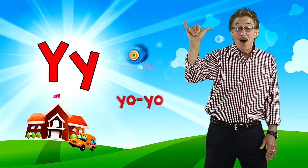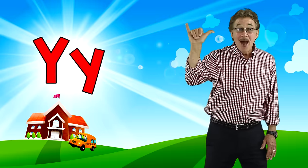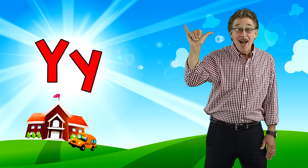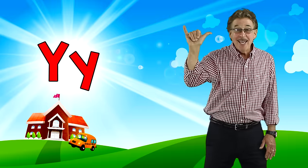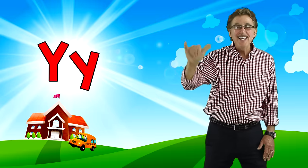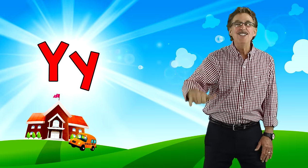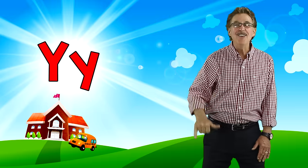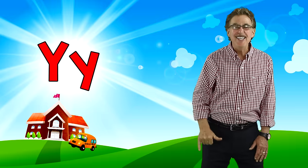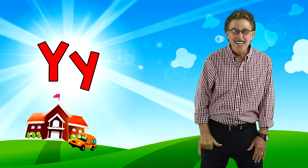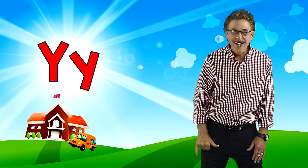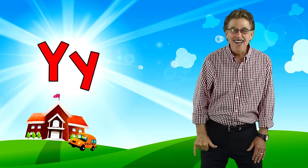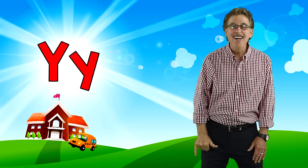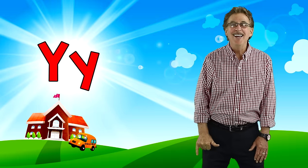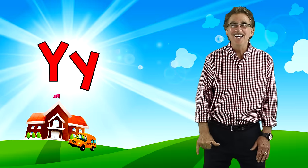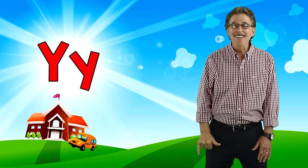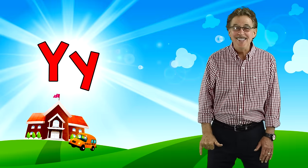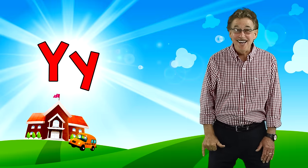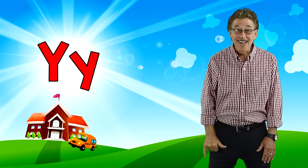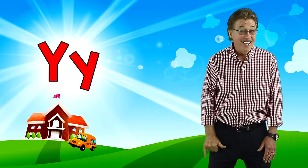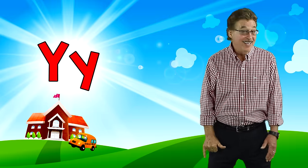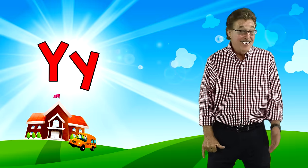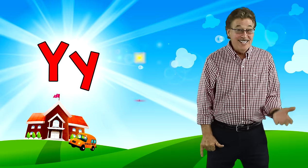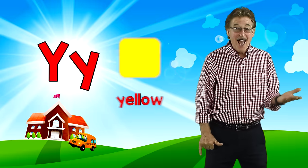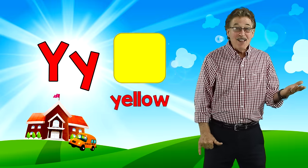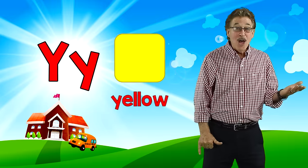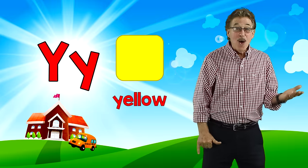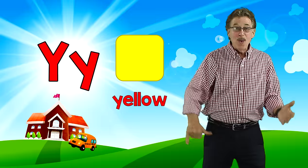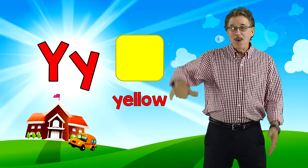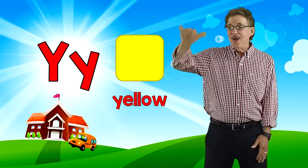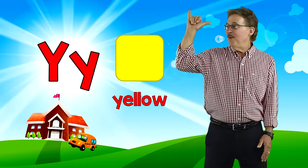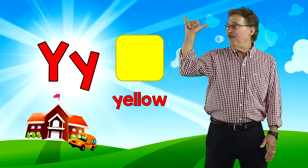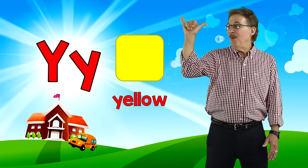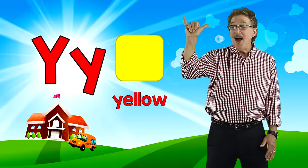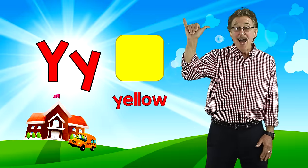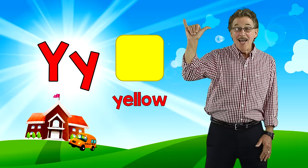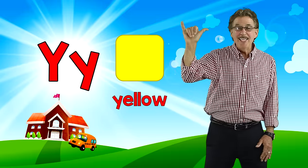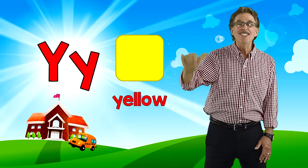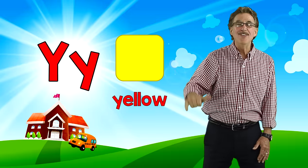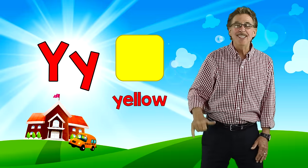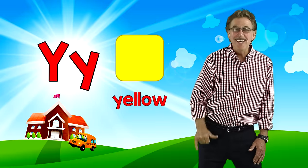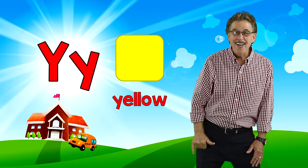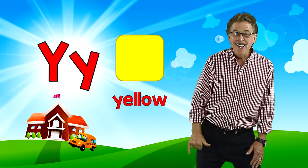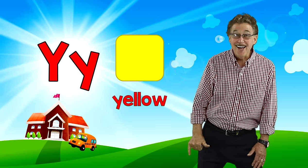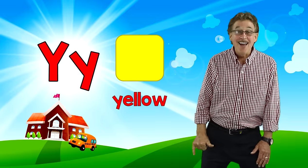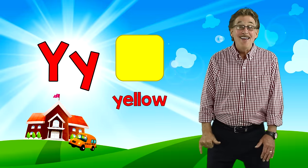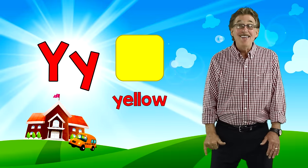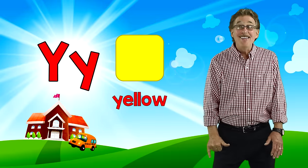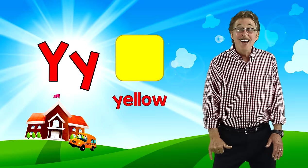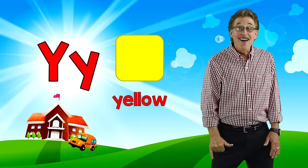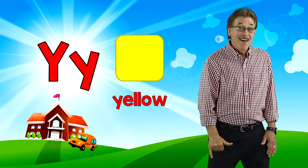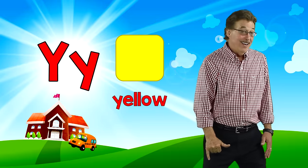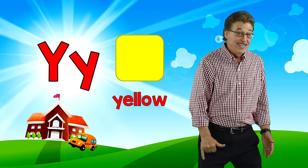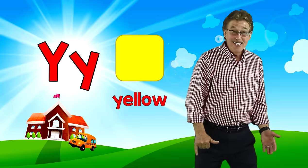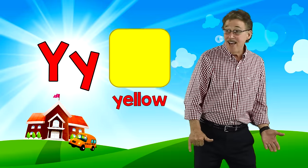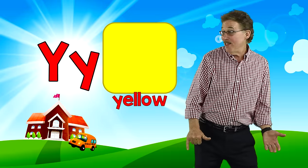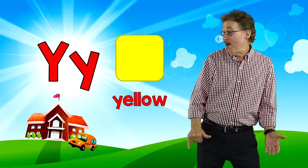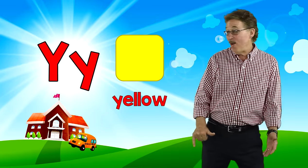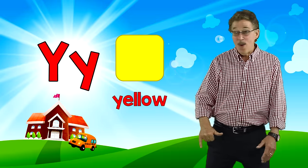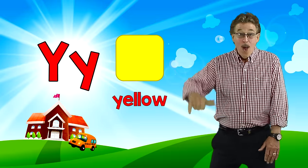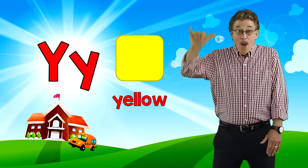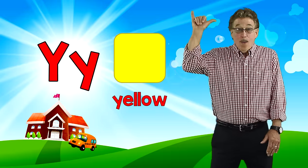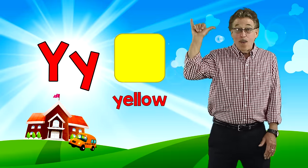Y is for /y/ /y/ yellow